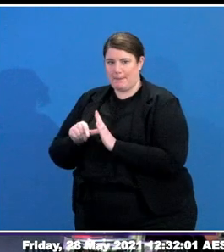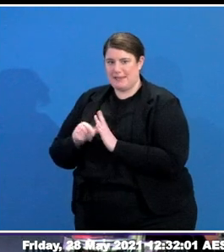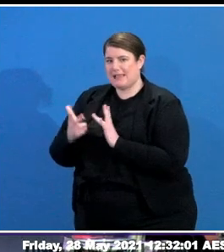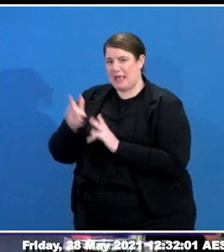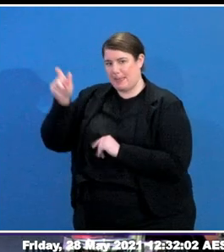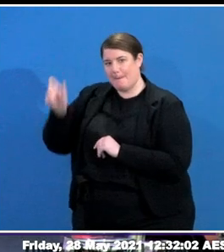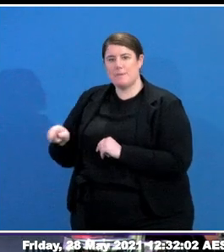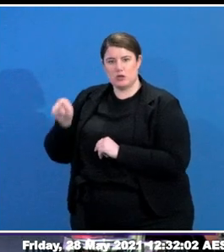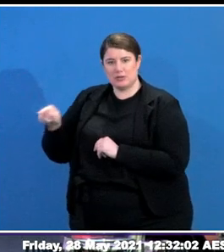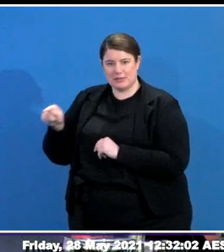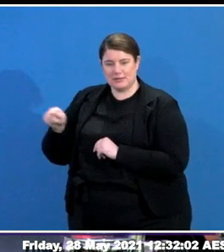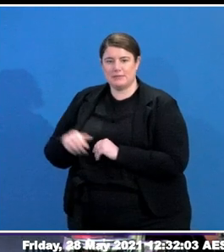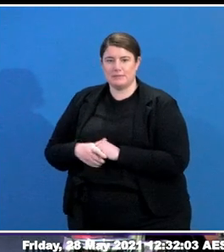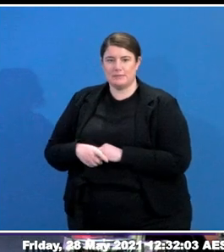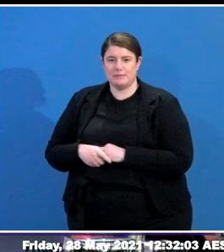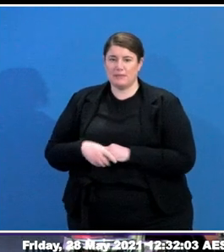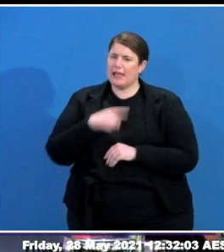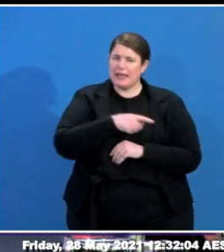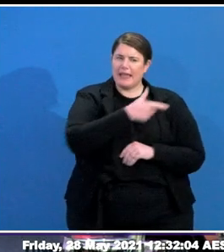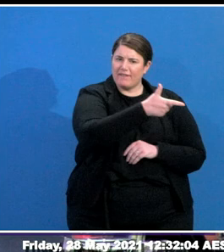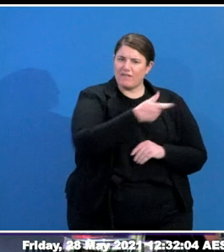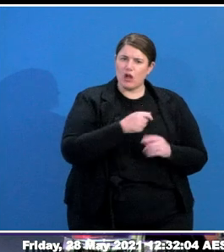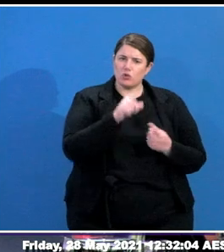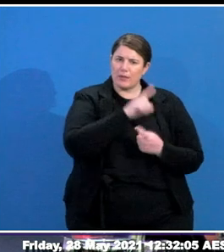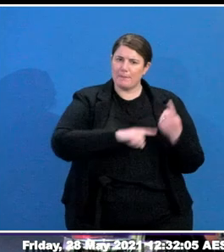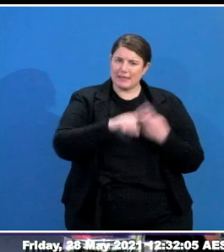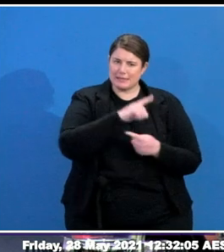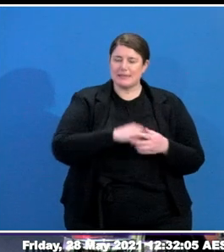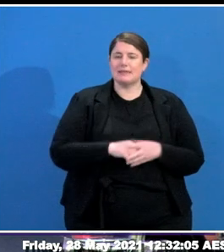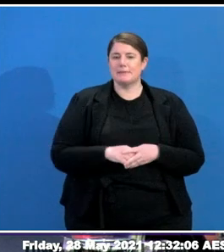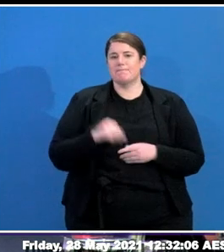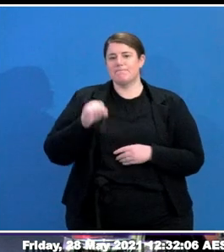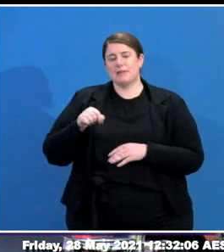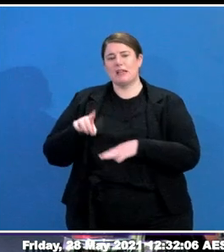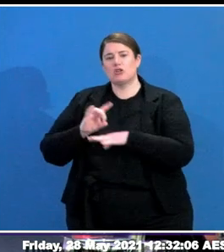And he was a consultant invited to the meeting; is that right? And he was a consultant company secretary but he wasn't